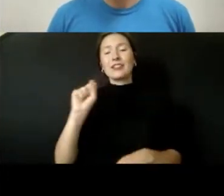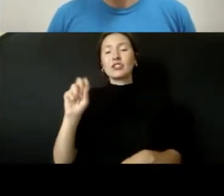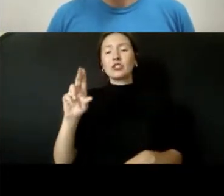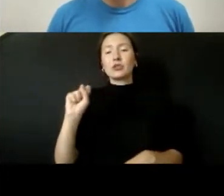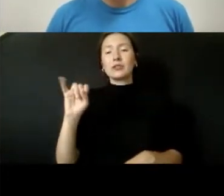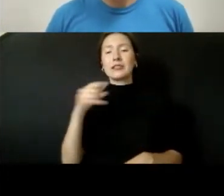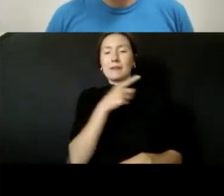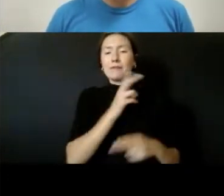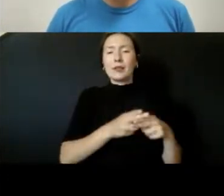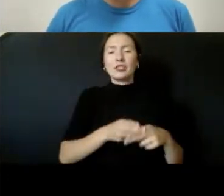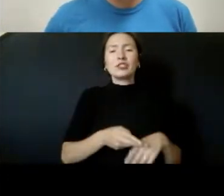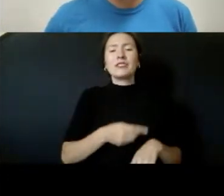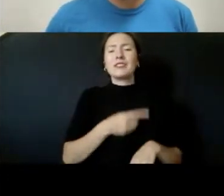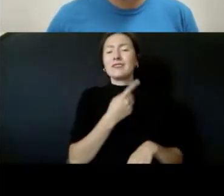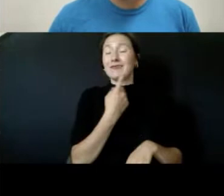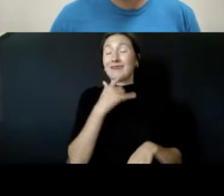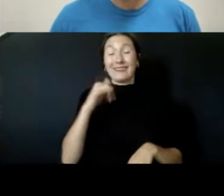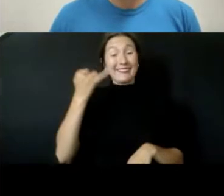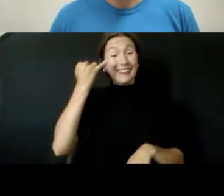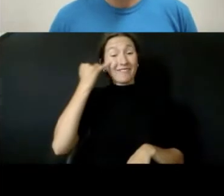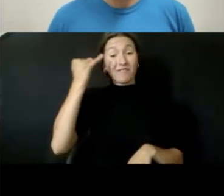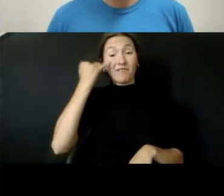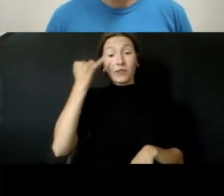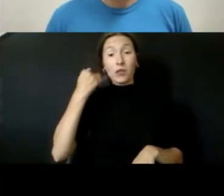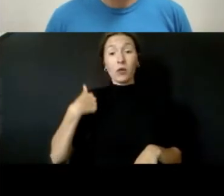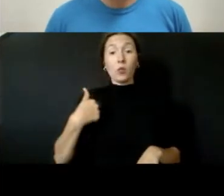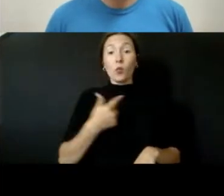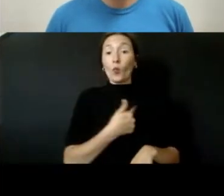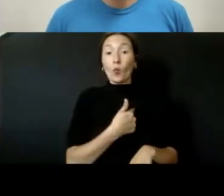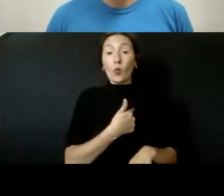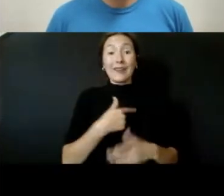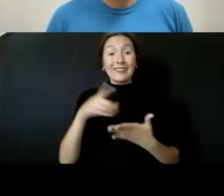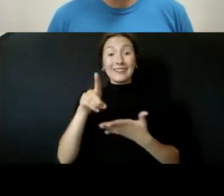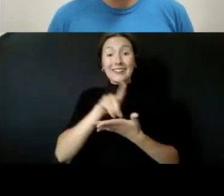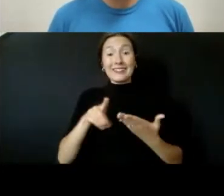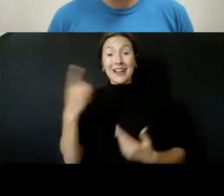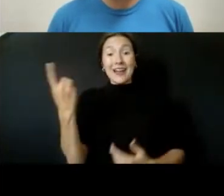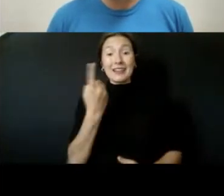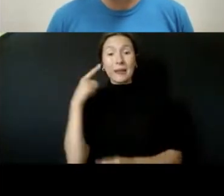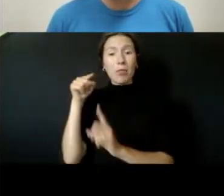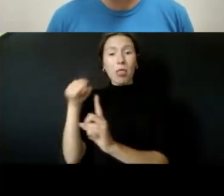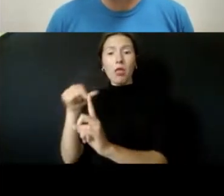didn't do a complete job and that is a huge thing so not having time for it is no longer an excuse